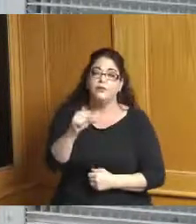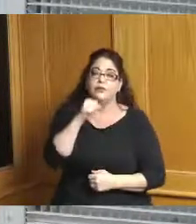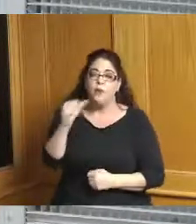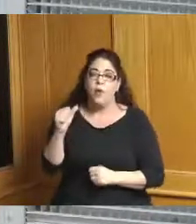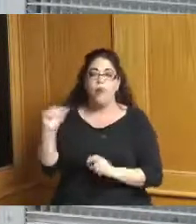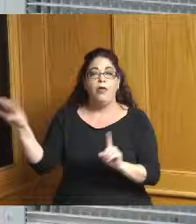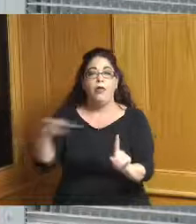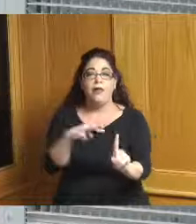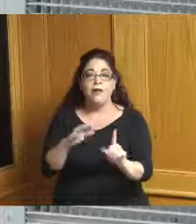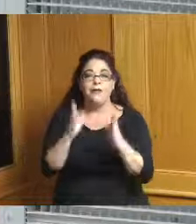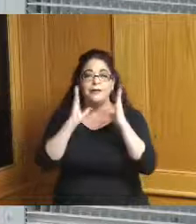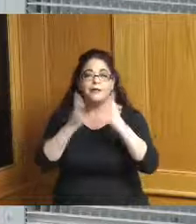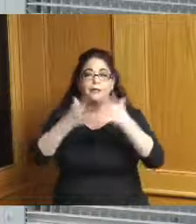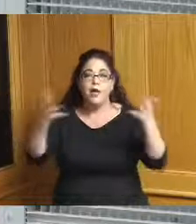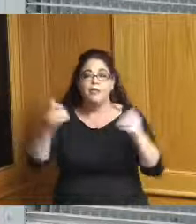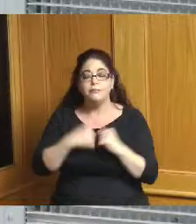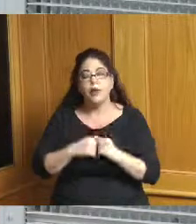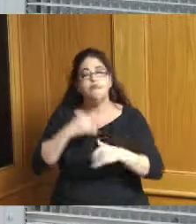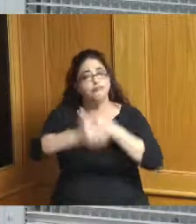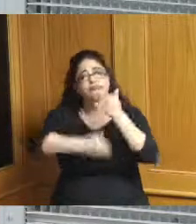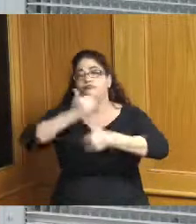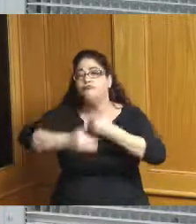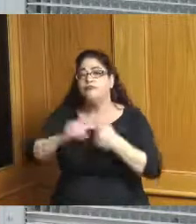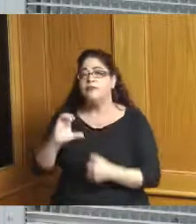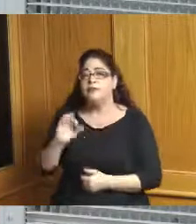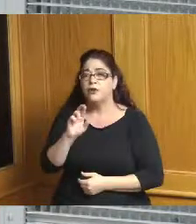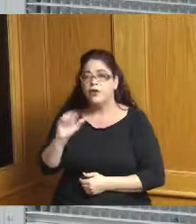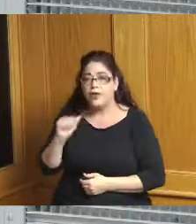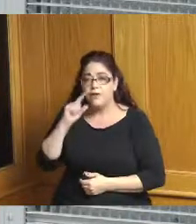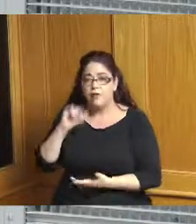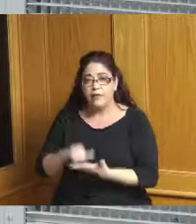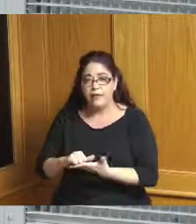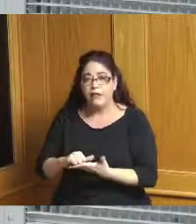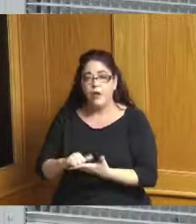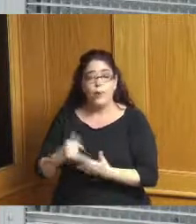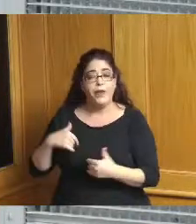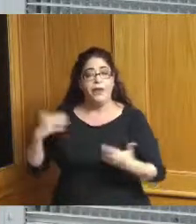enterprise zone to see our CRA agreements and that's what we review every year but